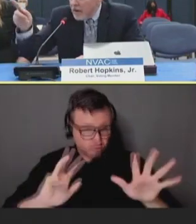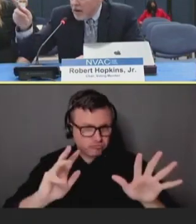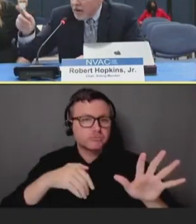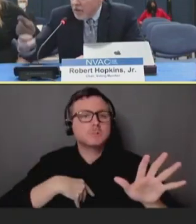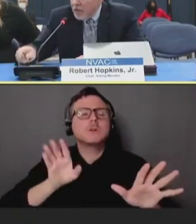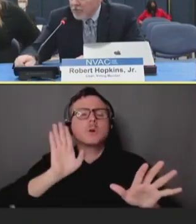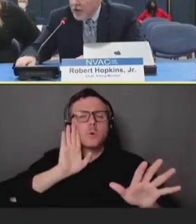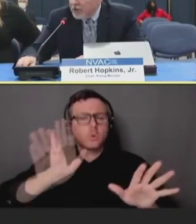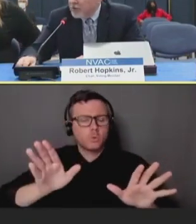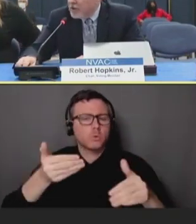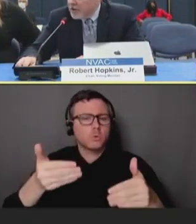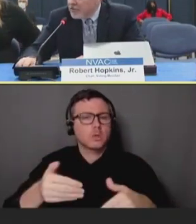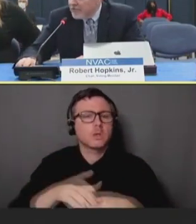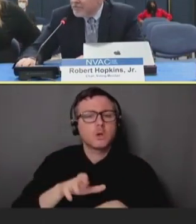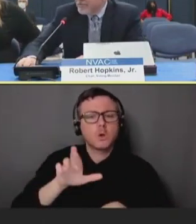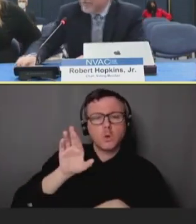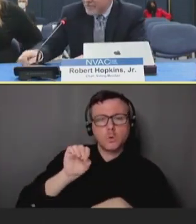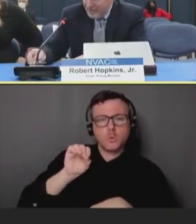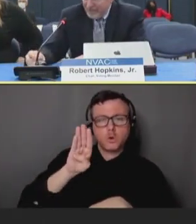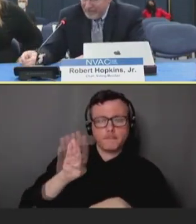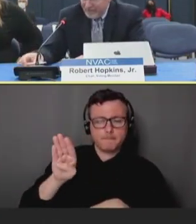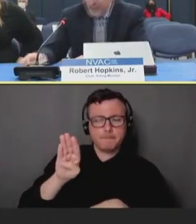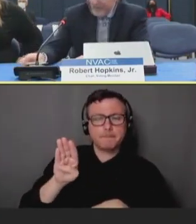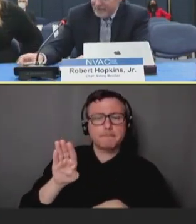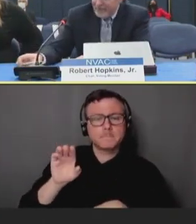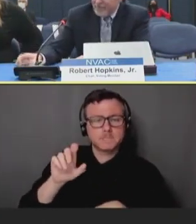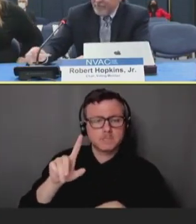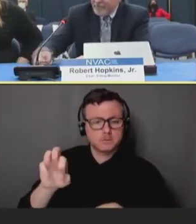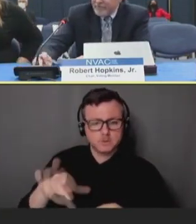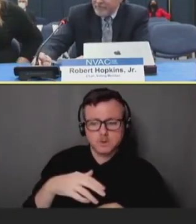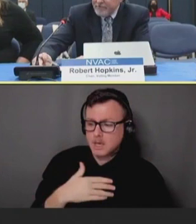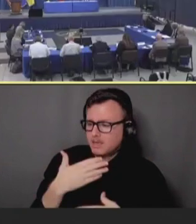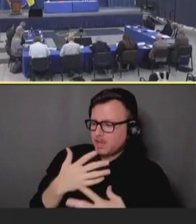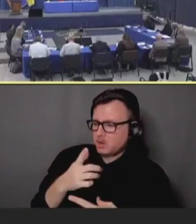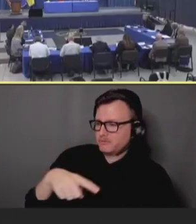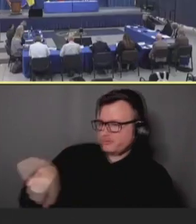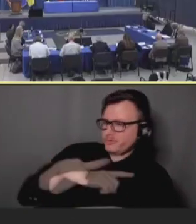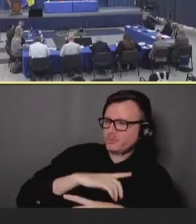Robert Schechter, please. Robert Schechter: Thank you, and thanks to all the speakers for your presentations.